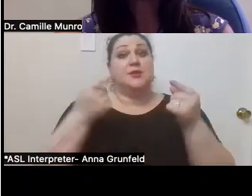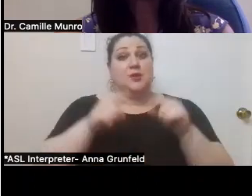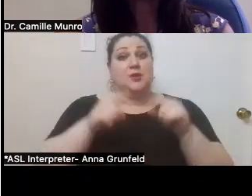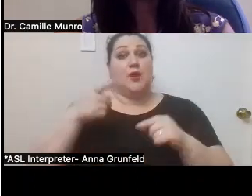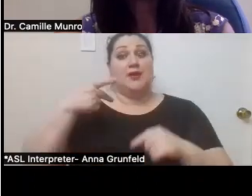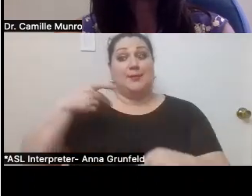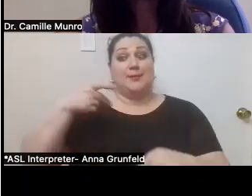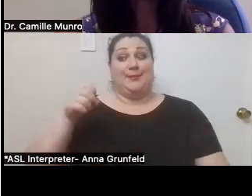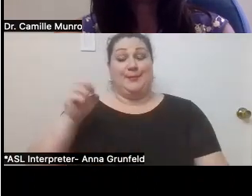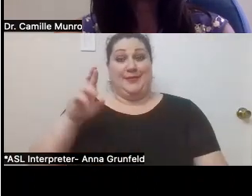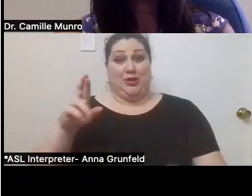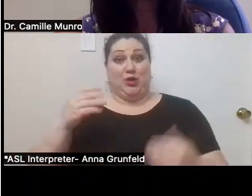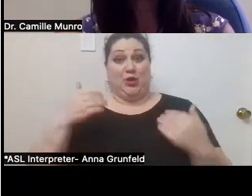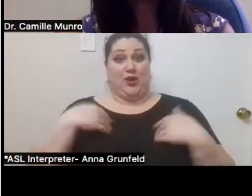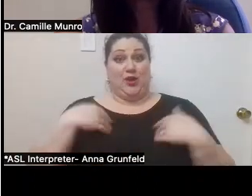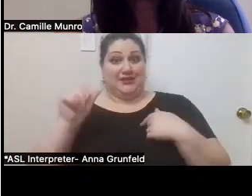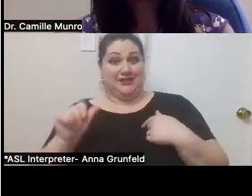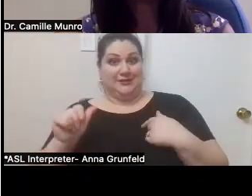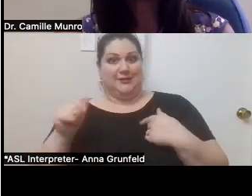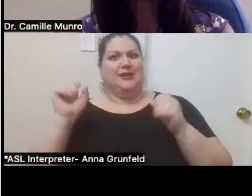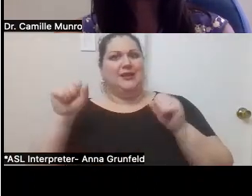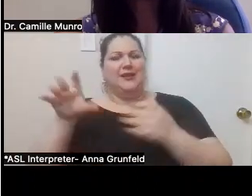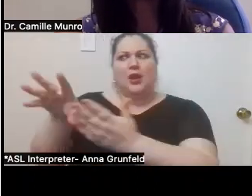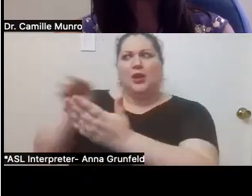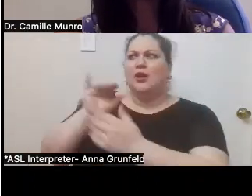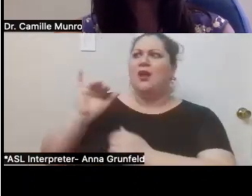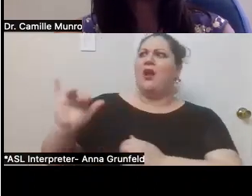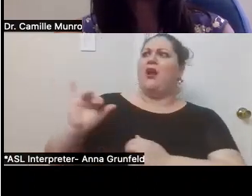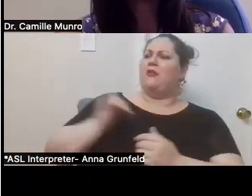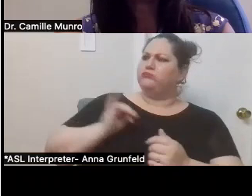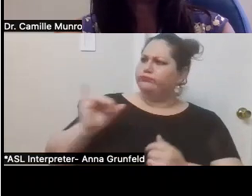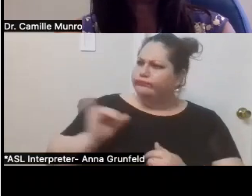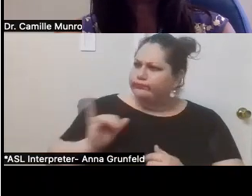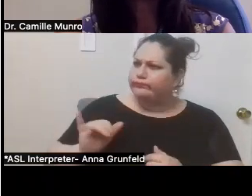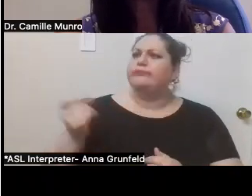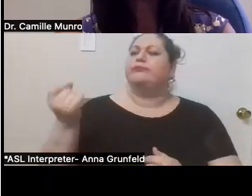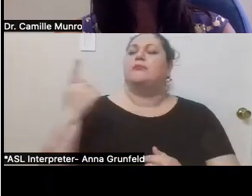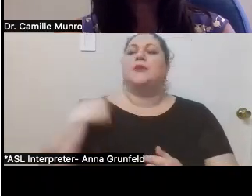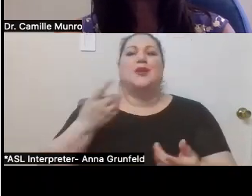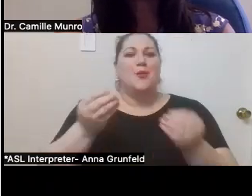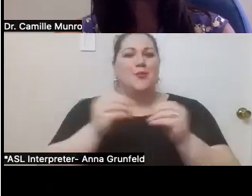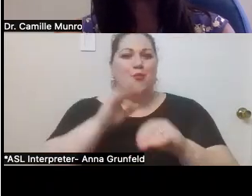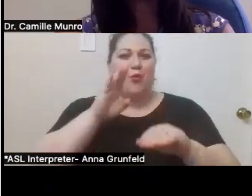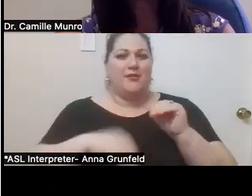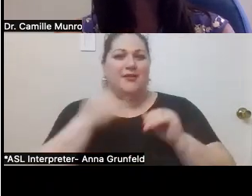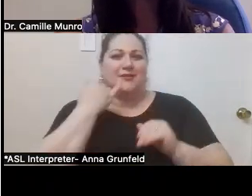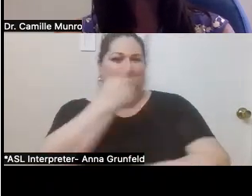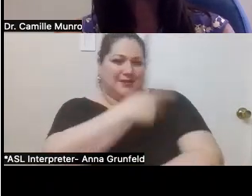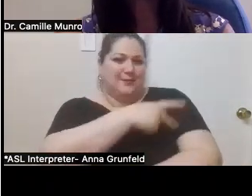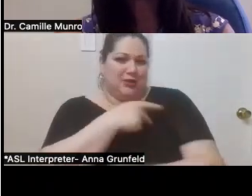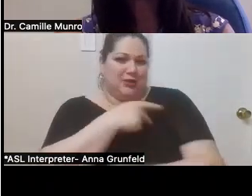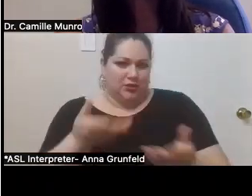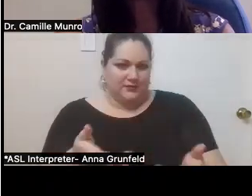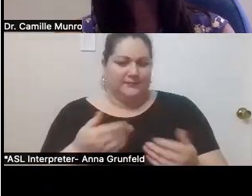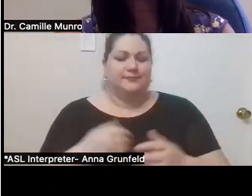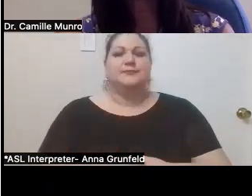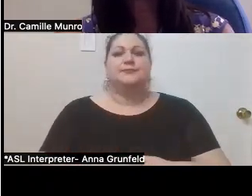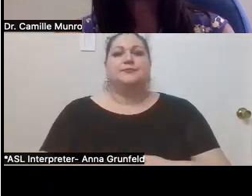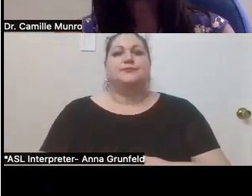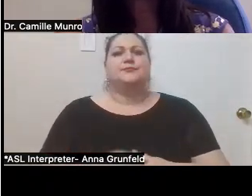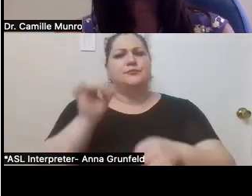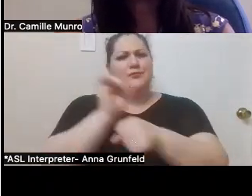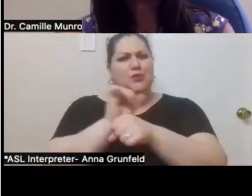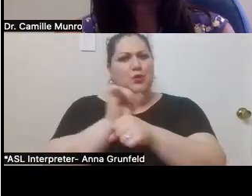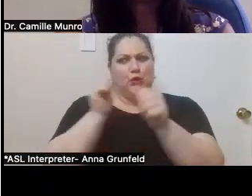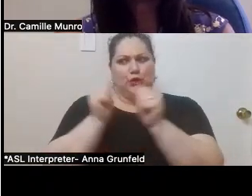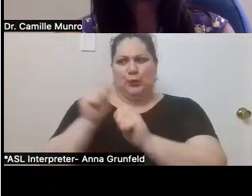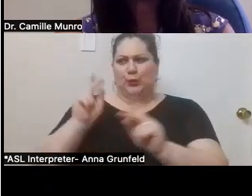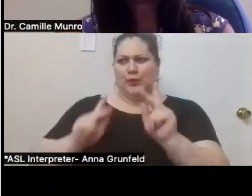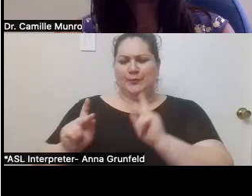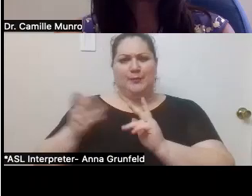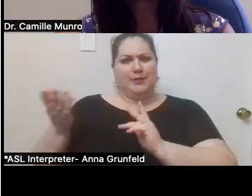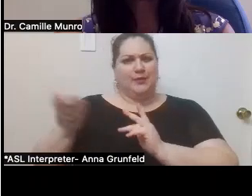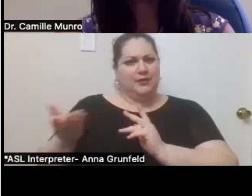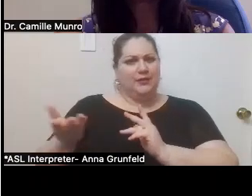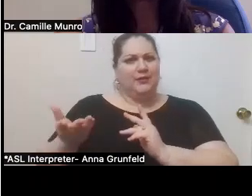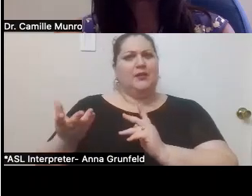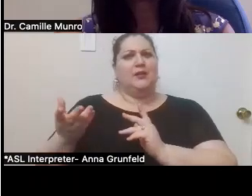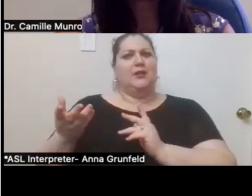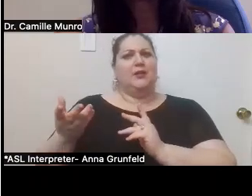Working alongside a colleague or a learner who has lived experiences of disability